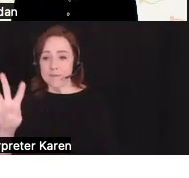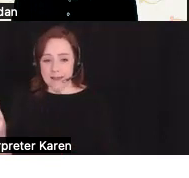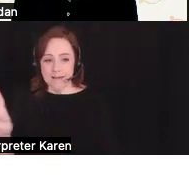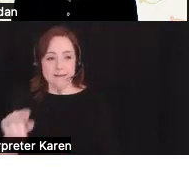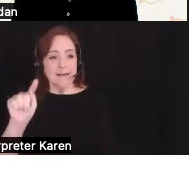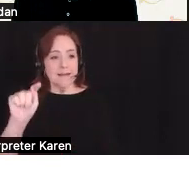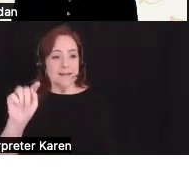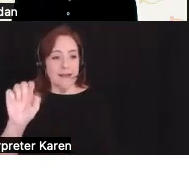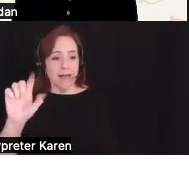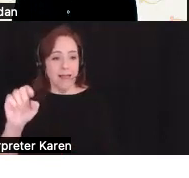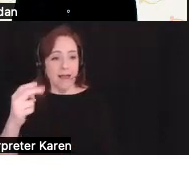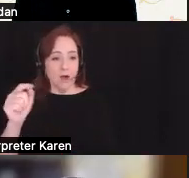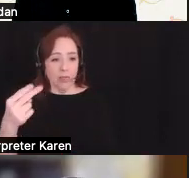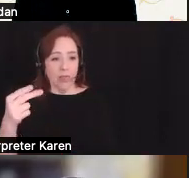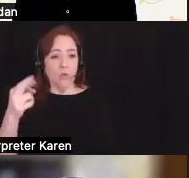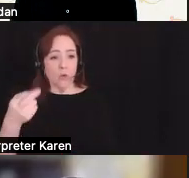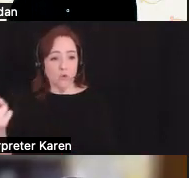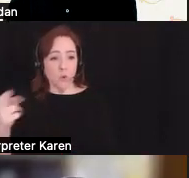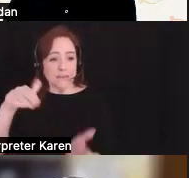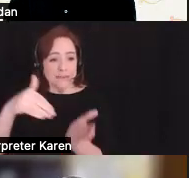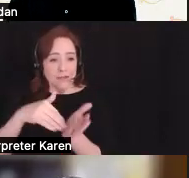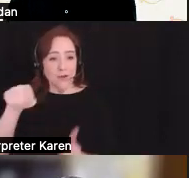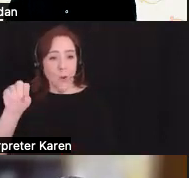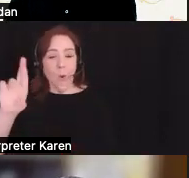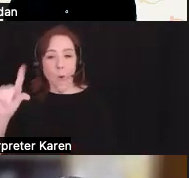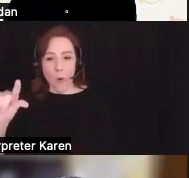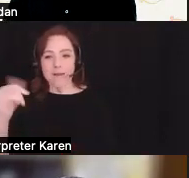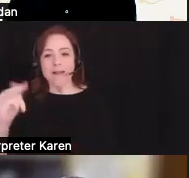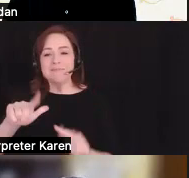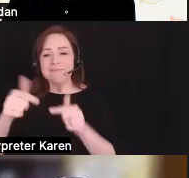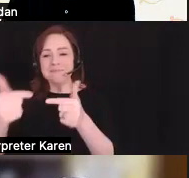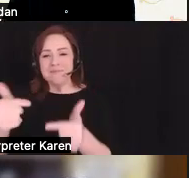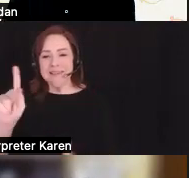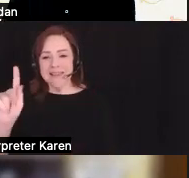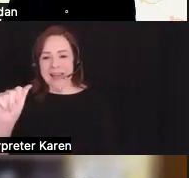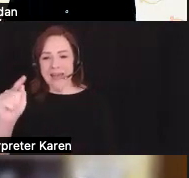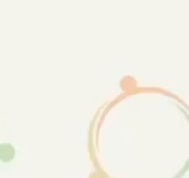pass it over to Kathy Wibberly, director of the Mid-Atlantic Telehealth Resource Center.